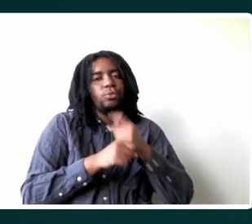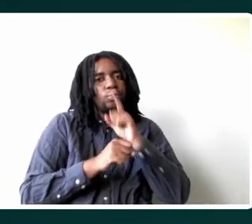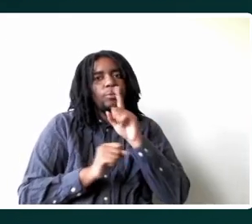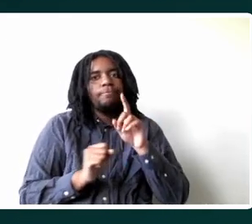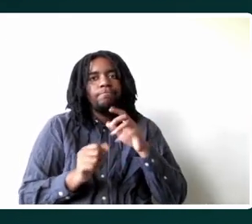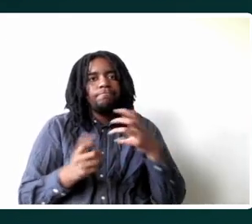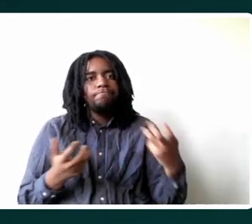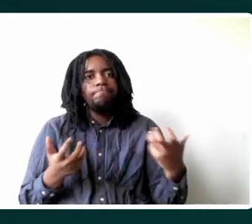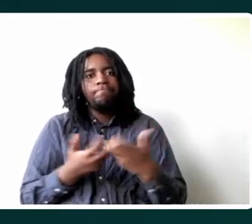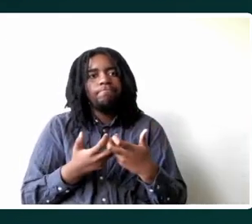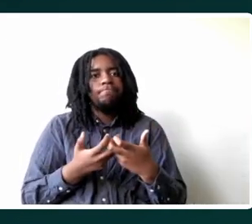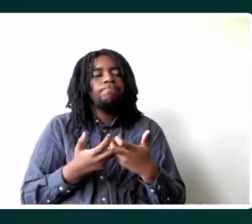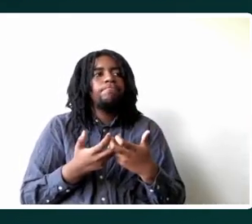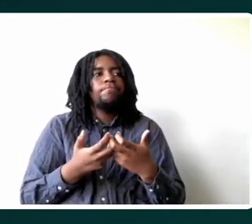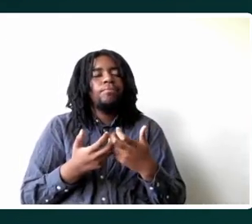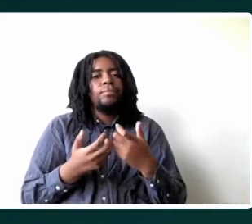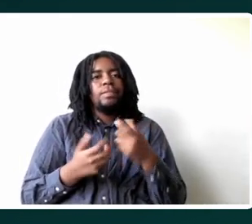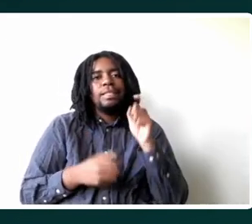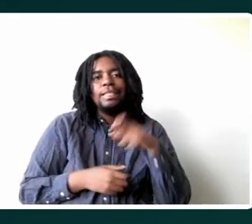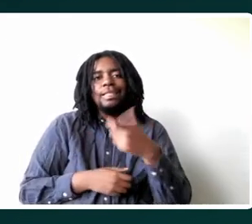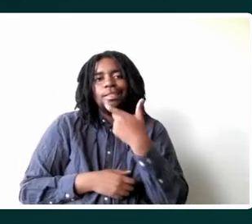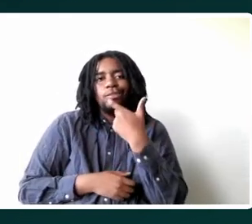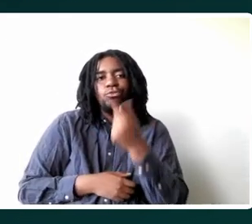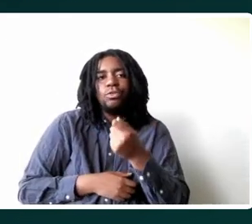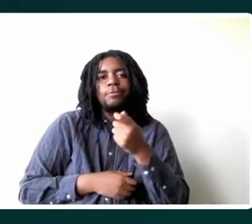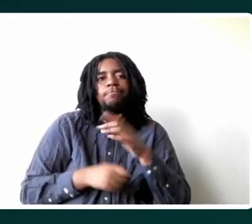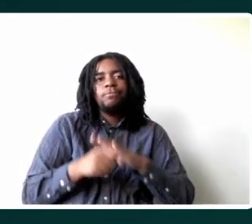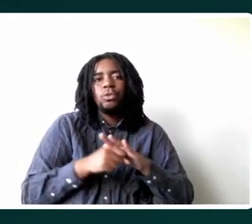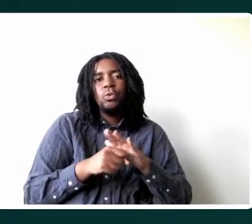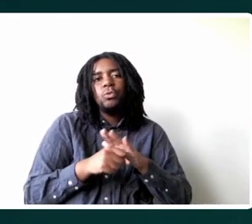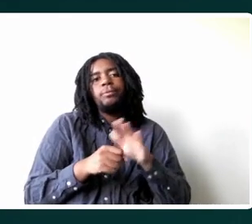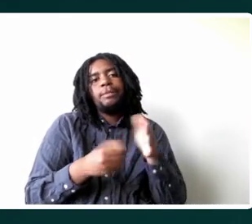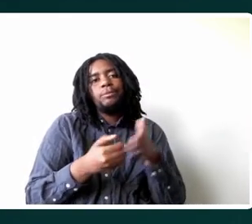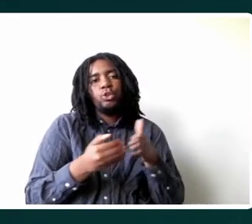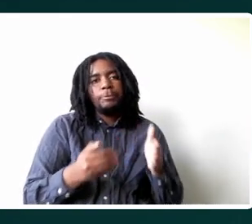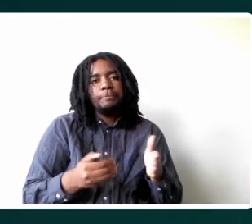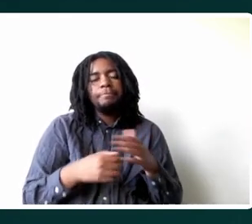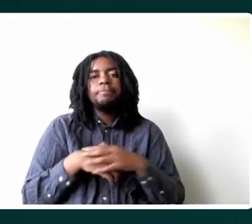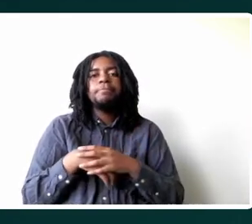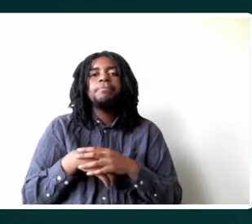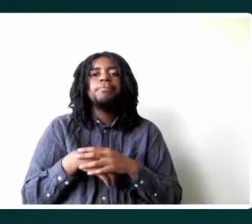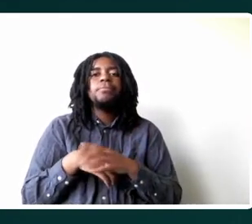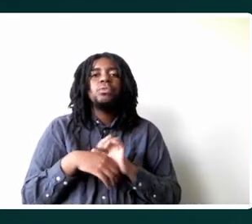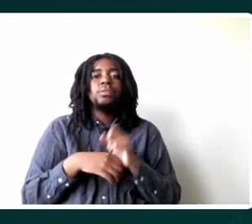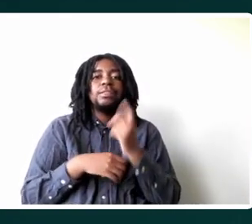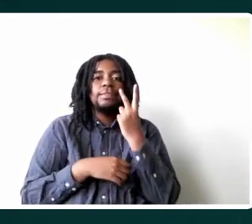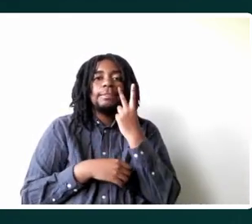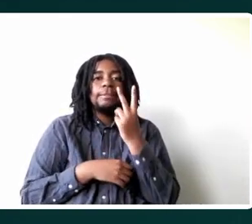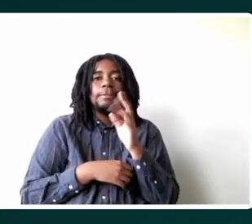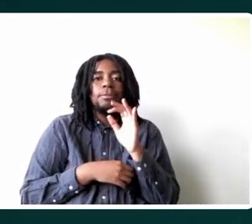interests of their local neighborhoods. And so, you can see on the bottom right, members of what